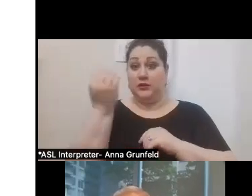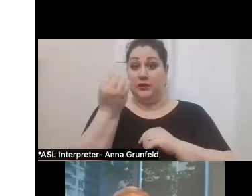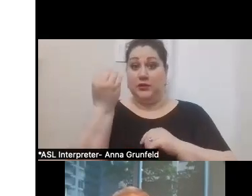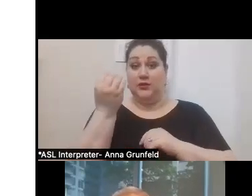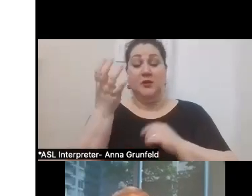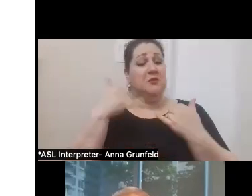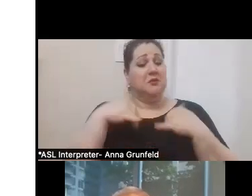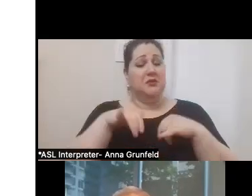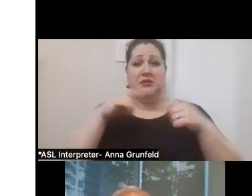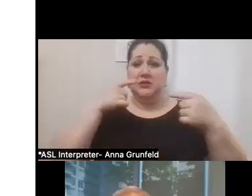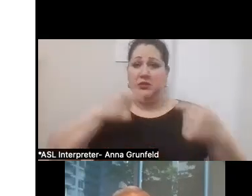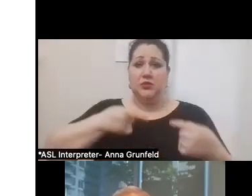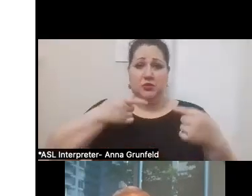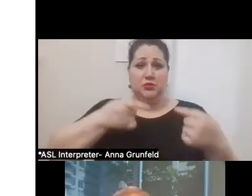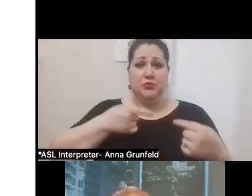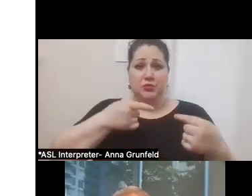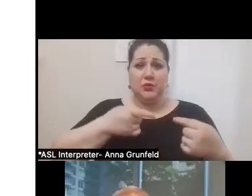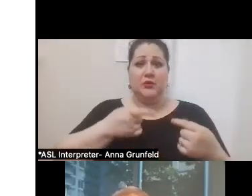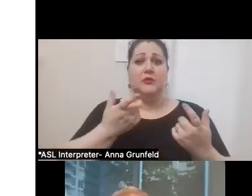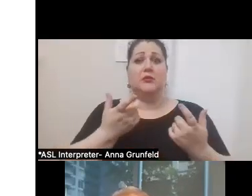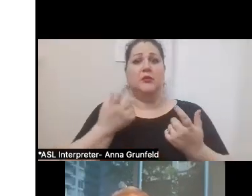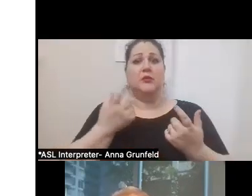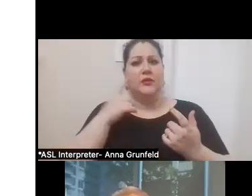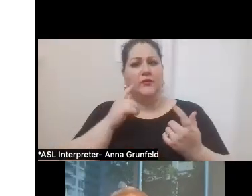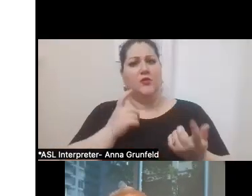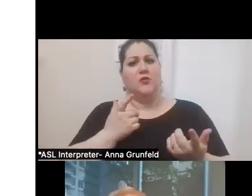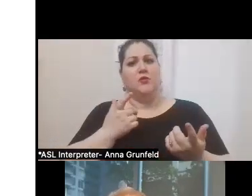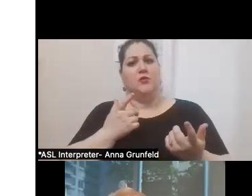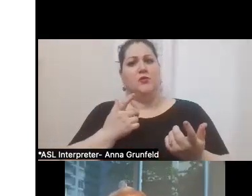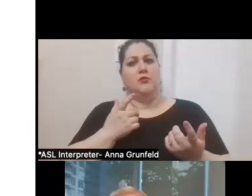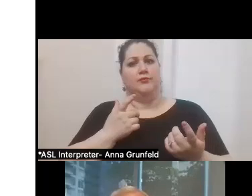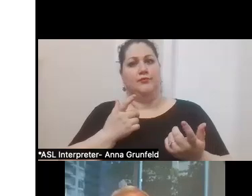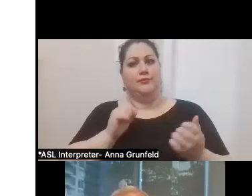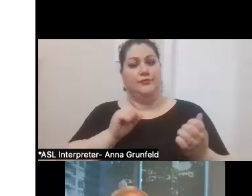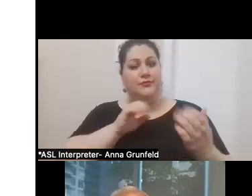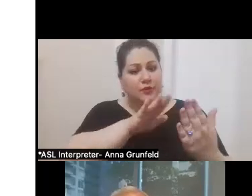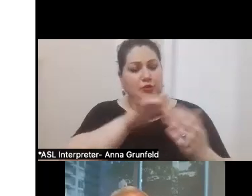very much to meet the needs of children and youth with autism.